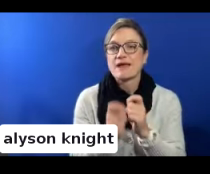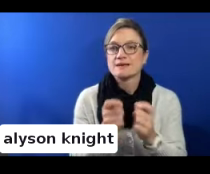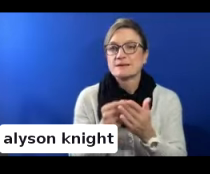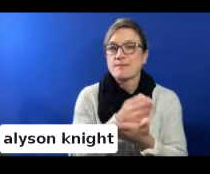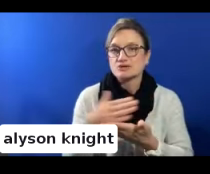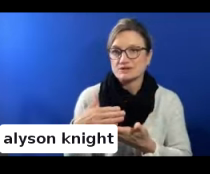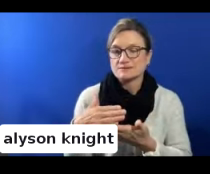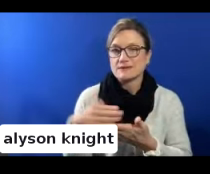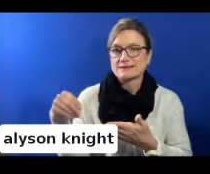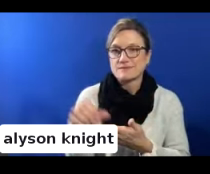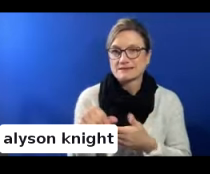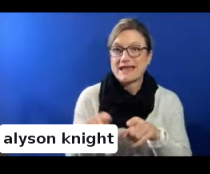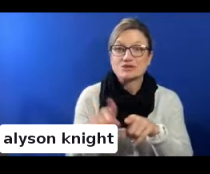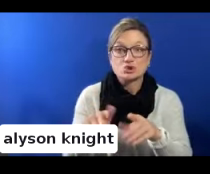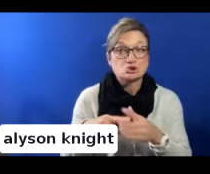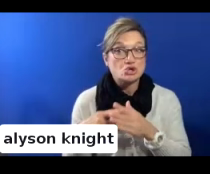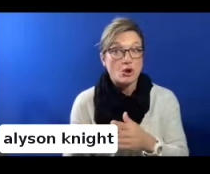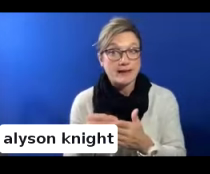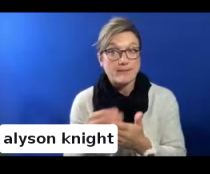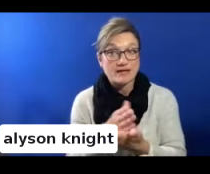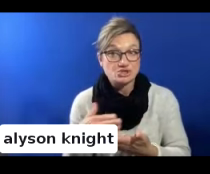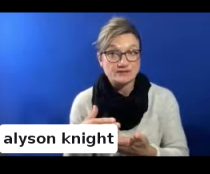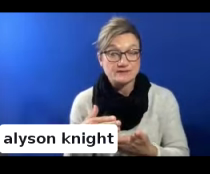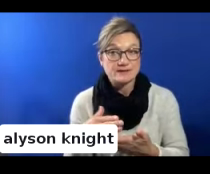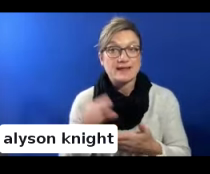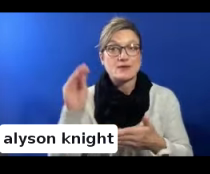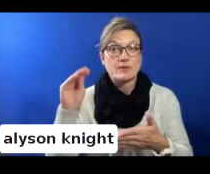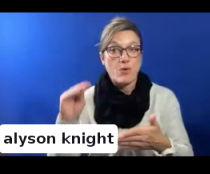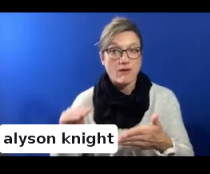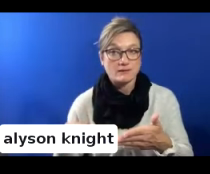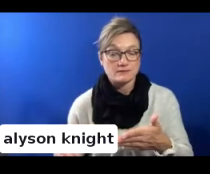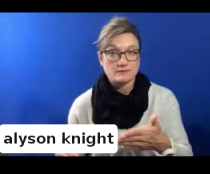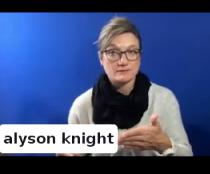as your starting budget and report expenses against the revised budget.